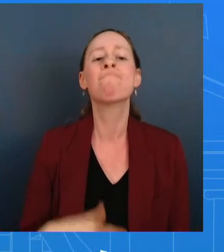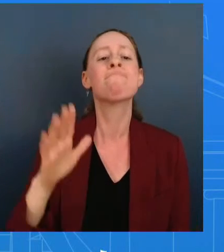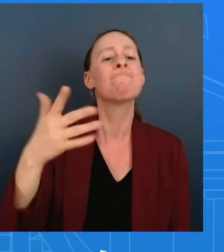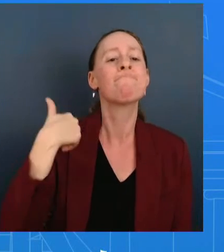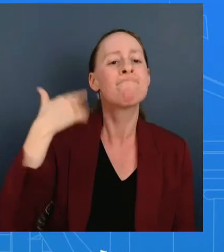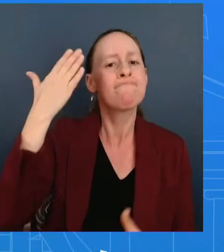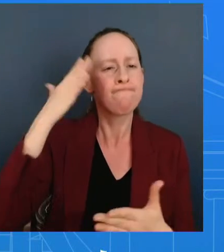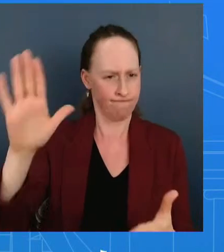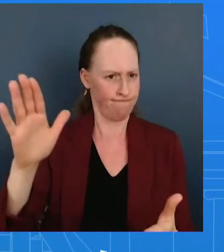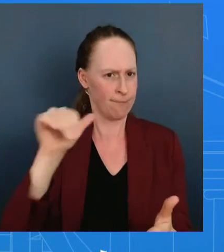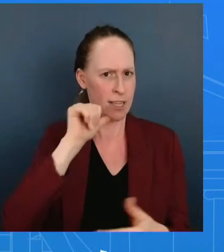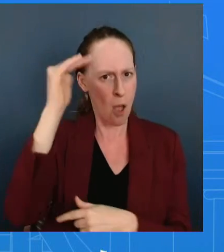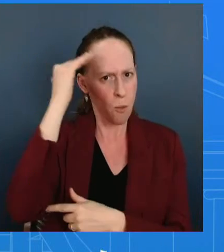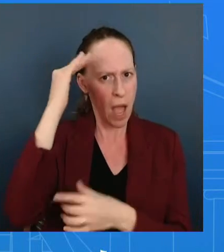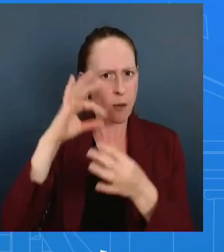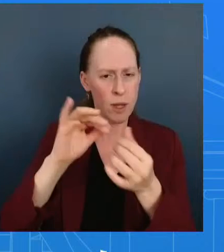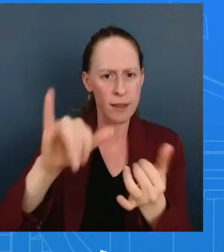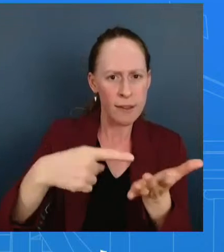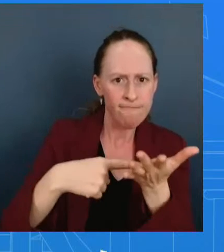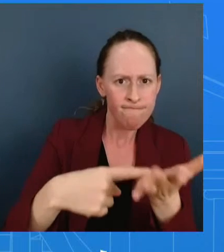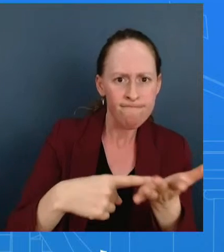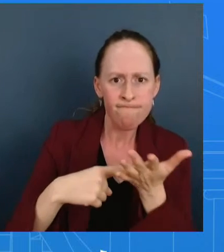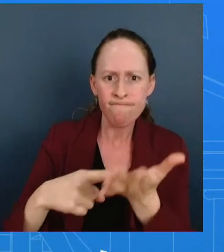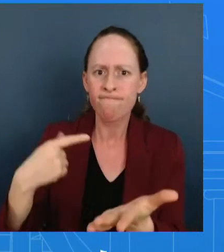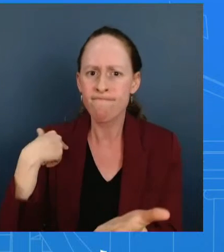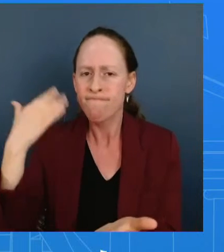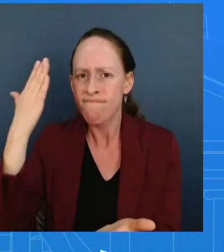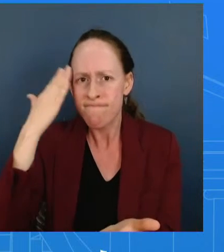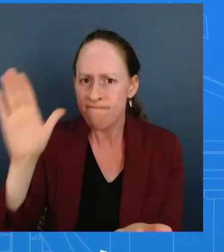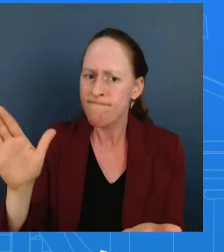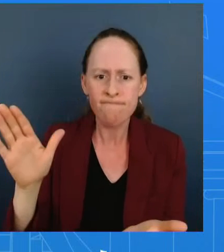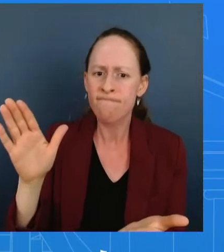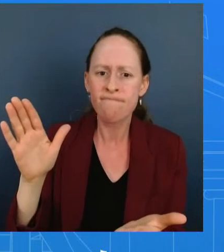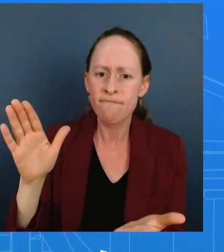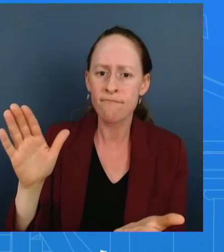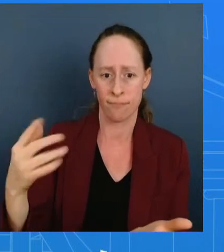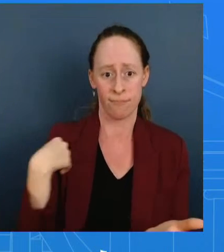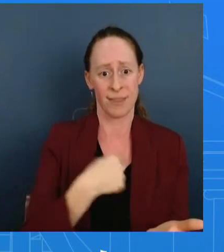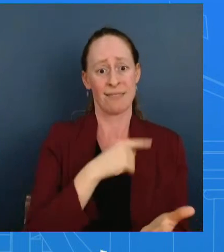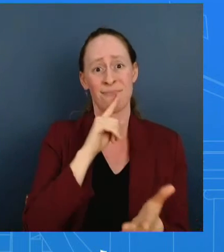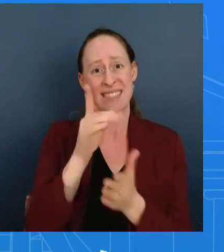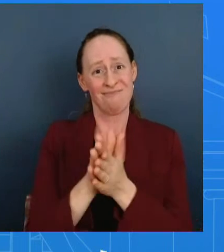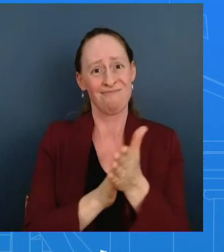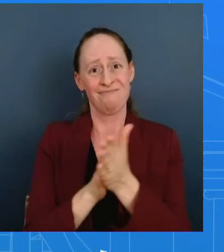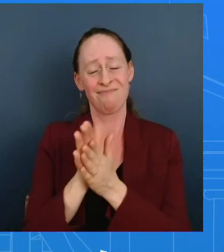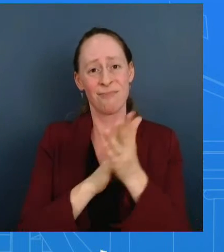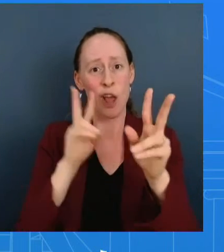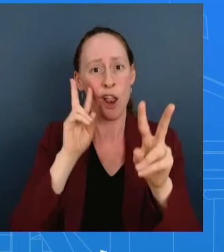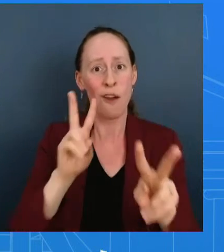and with our staff, we're looking forward to it. I want to, you know, go back to what I said at the beginning. In the last three years,